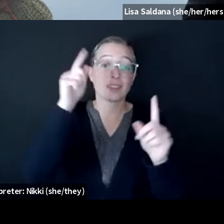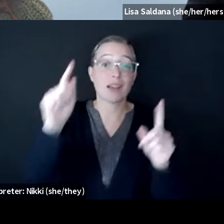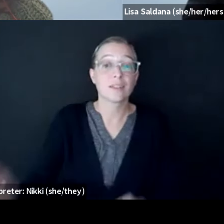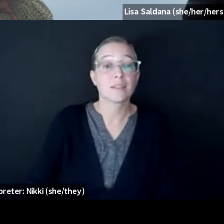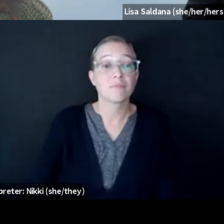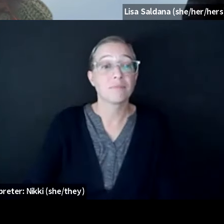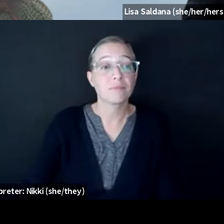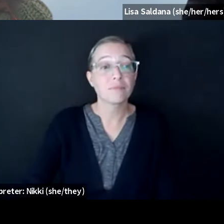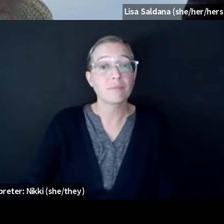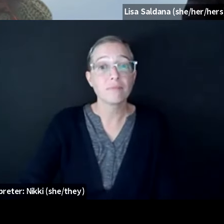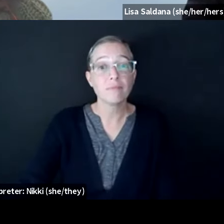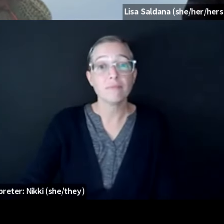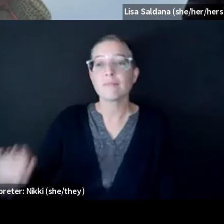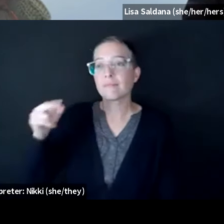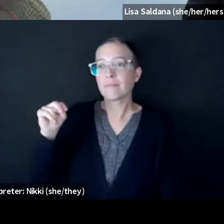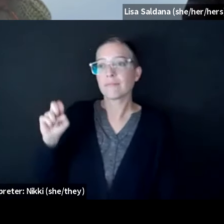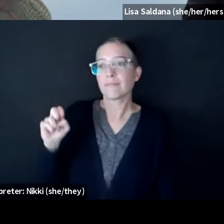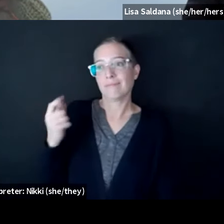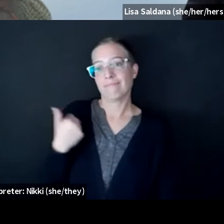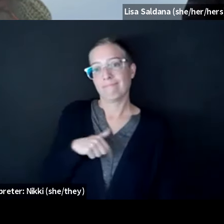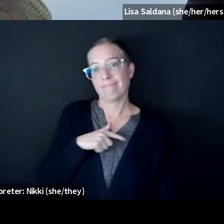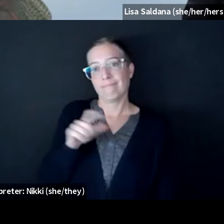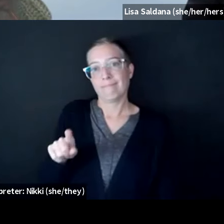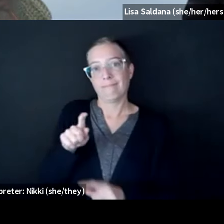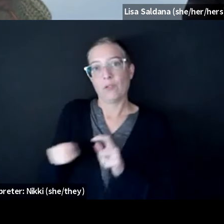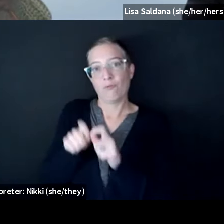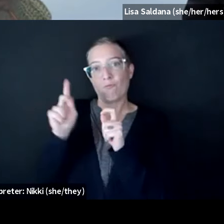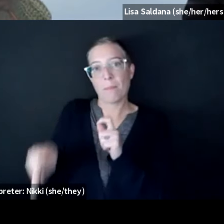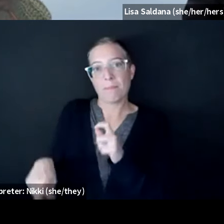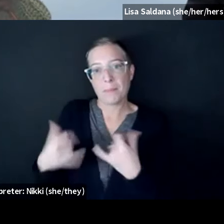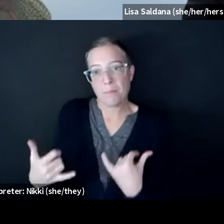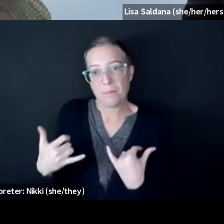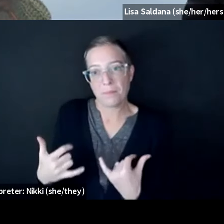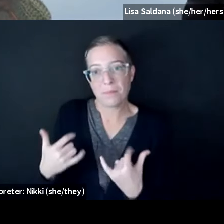Jane Mahoney: we're going to need to wrap up now, this has been just really great I want to thank.